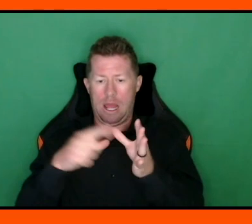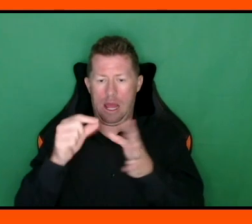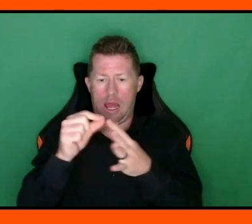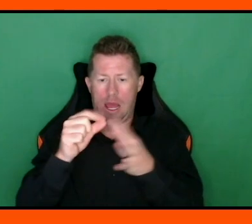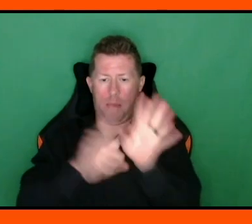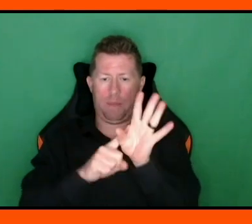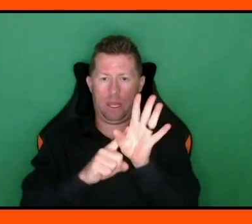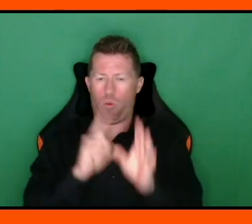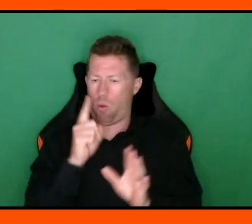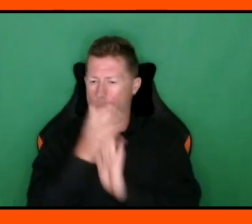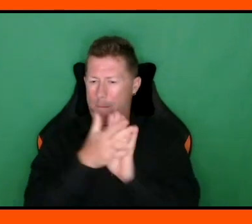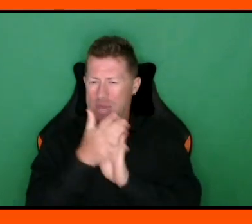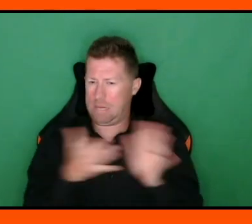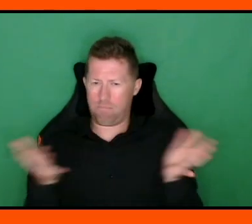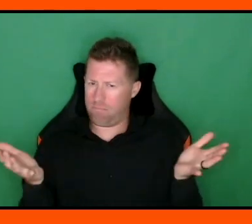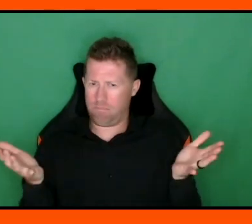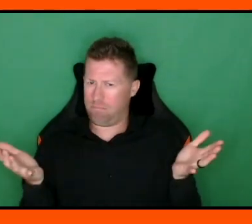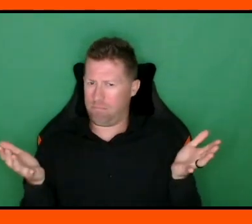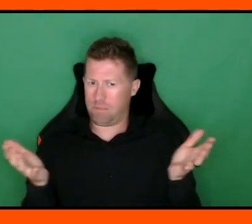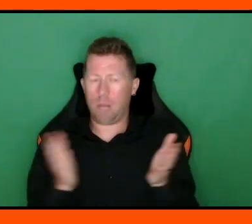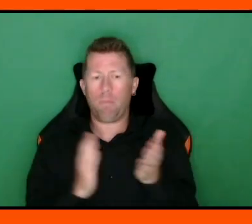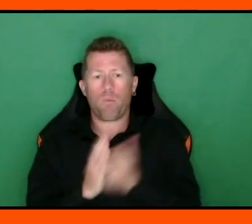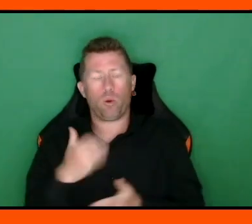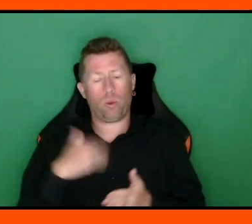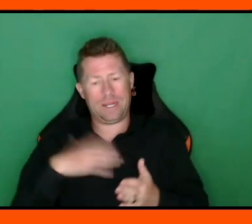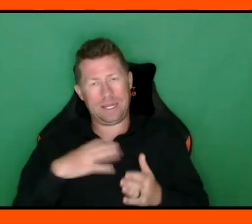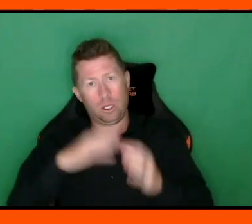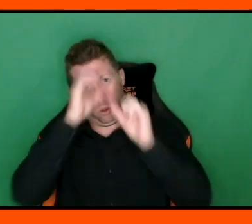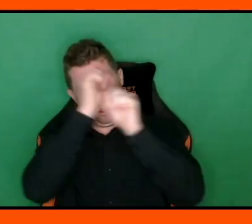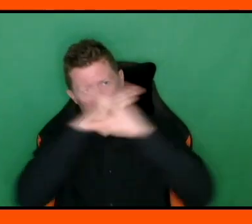One of the things we need to do is really understand the need and why it’s needed,